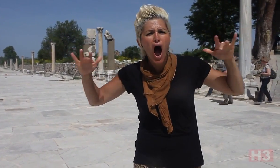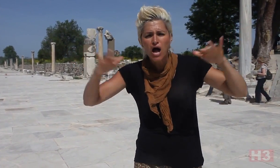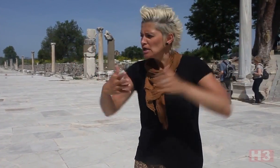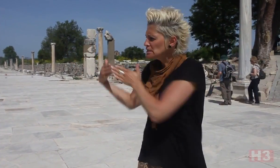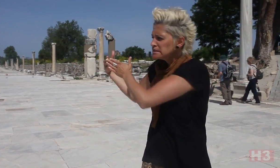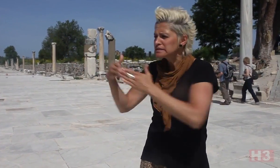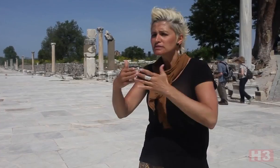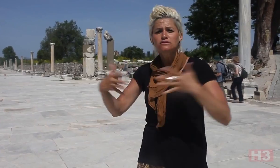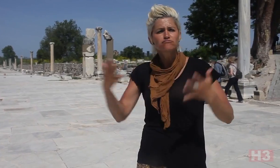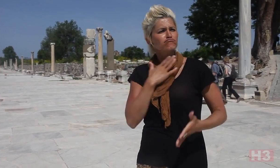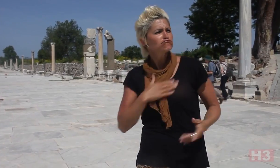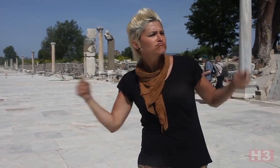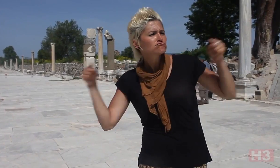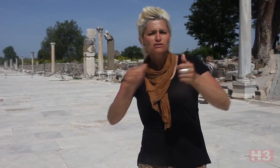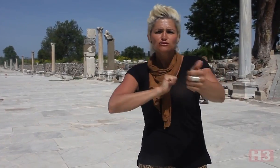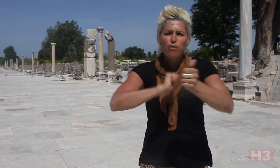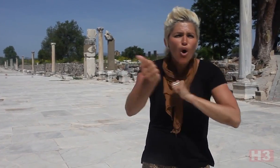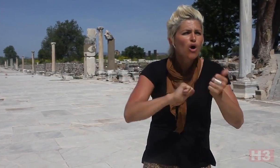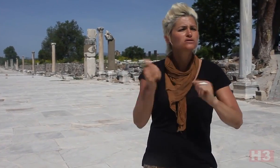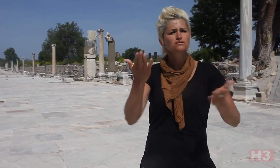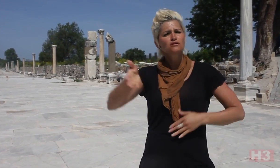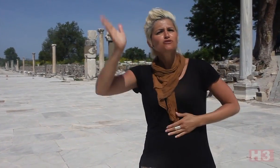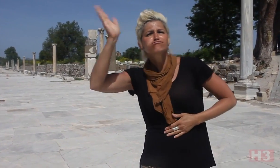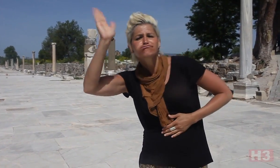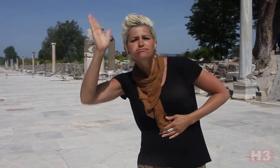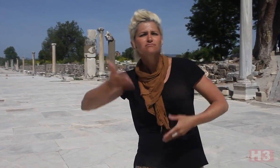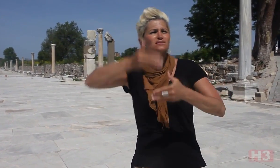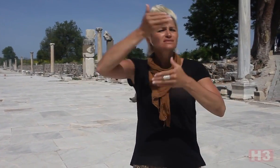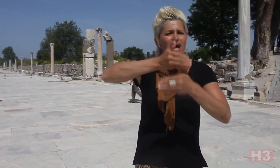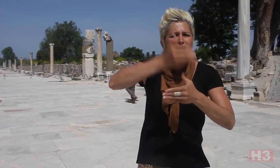People flocked and sailed here and agreed to build sites for sports, lectures,